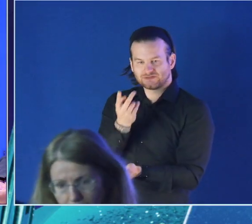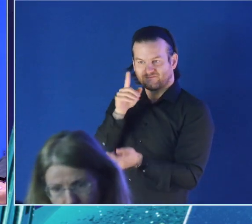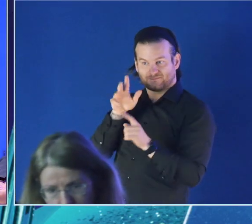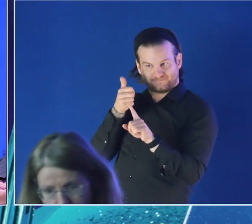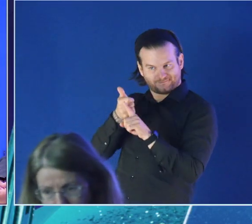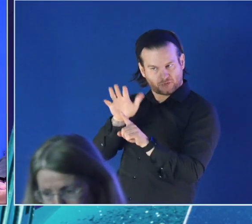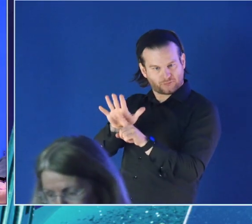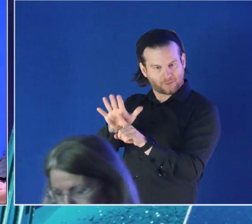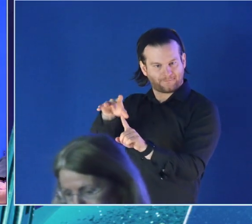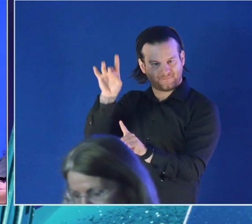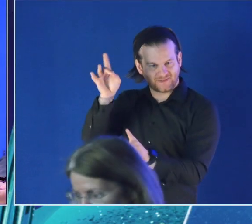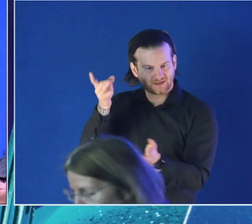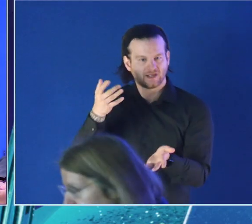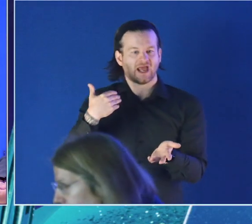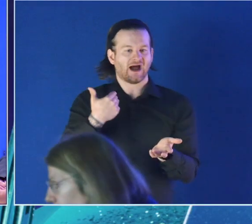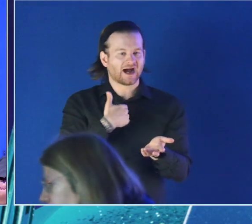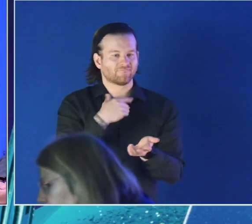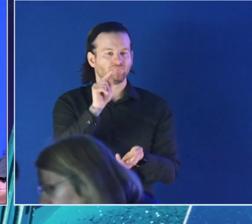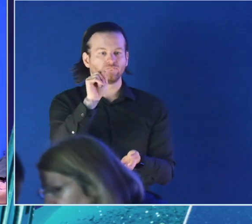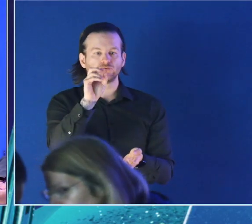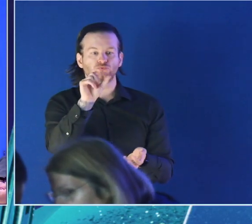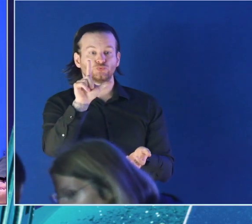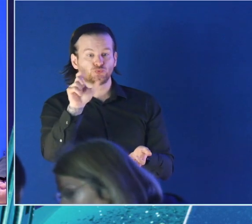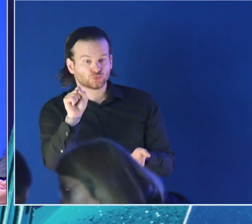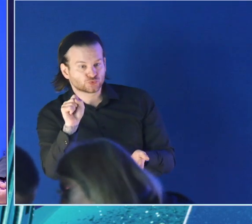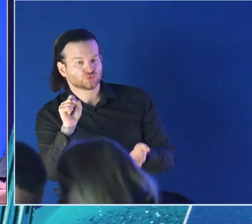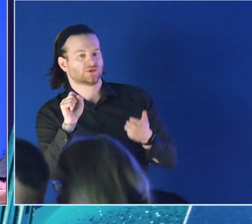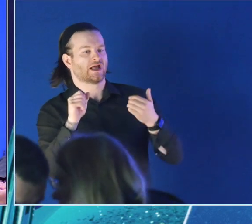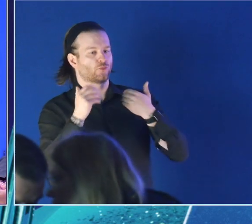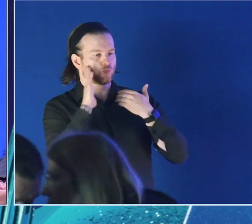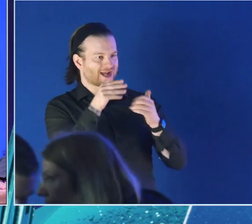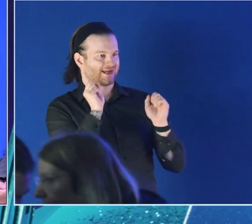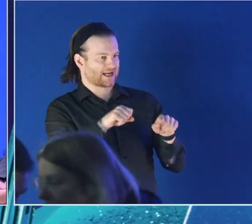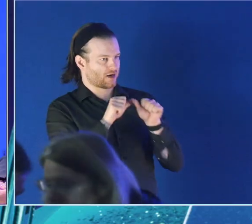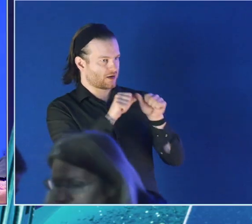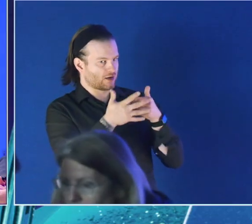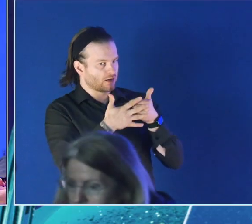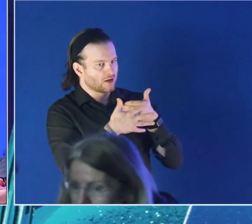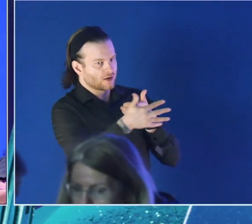that represent the tools are here to stay with us. That is what Steve set us out to do.